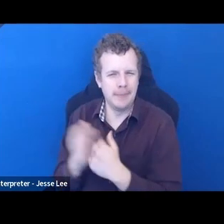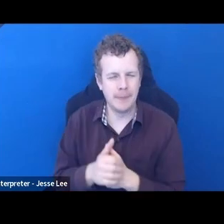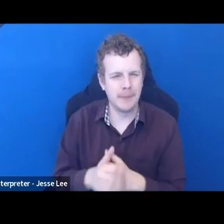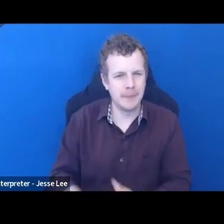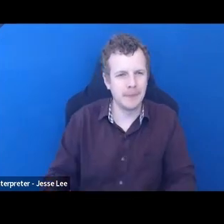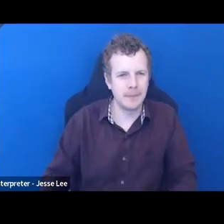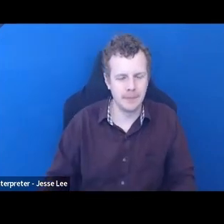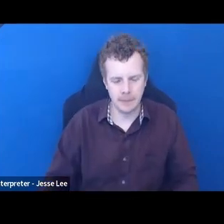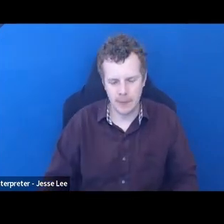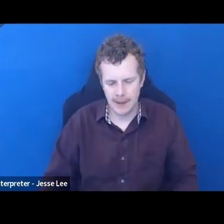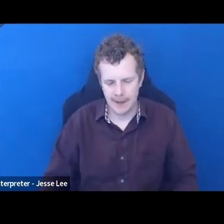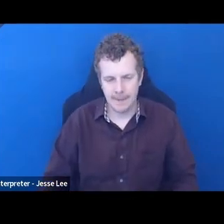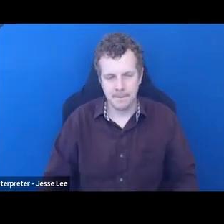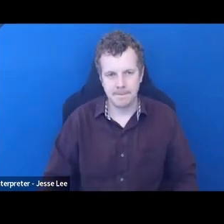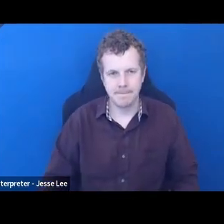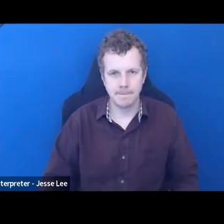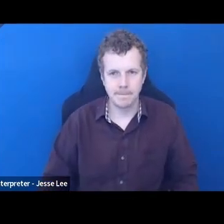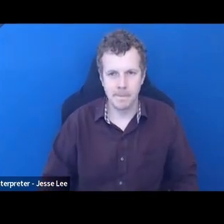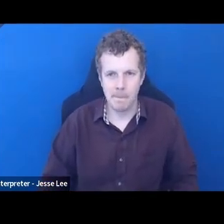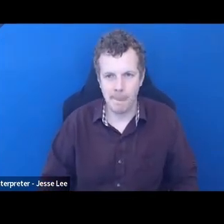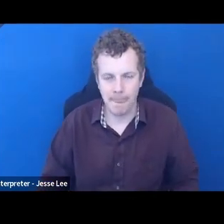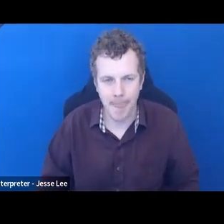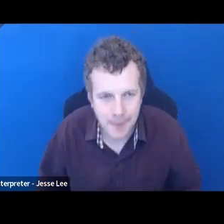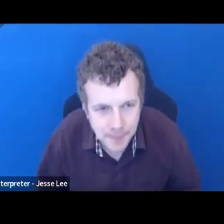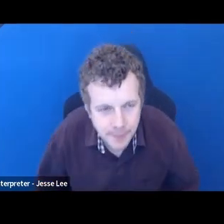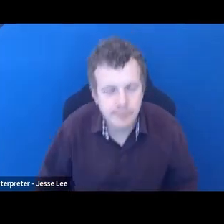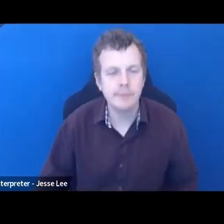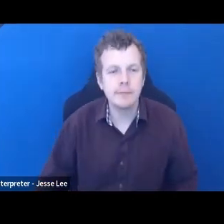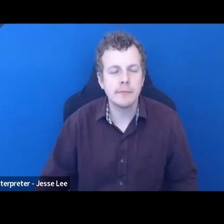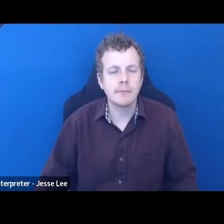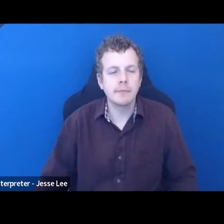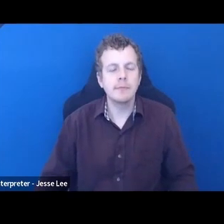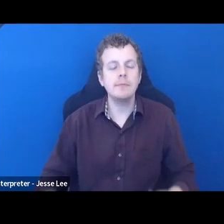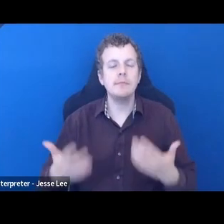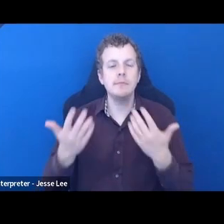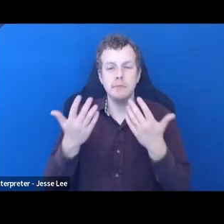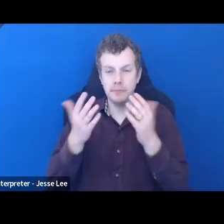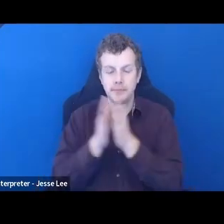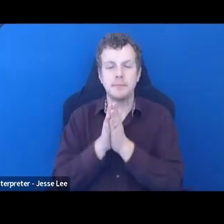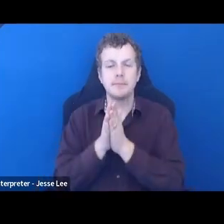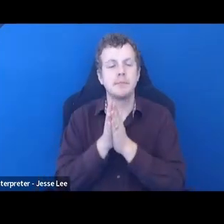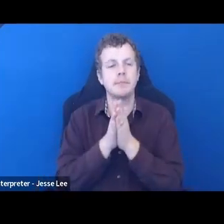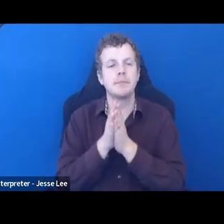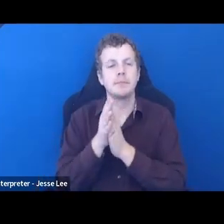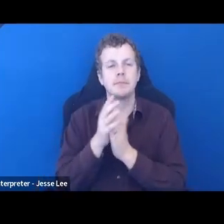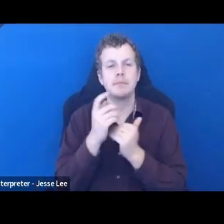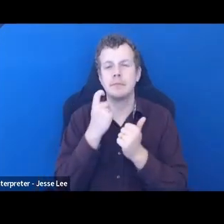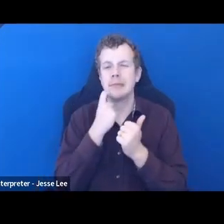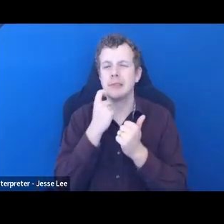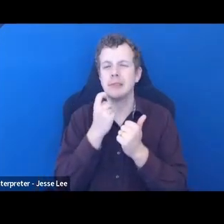Based on the recommendations provided from these clinical practice guidelines.